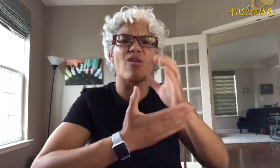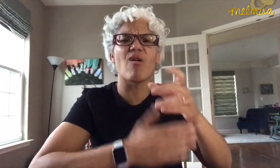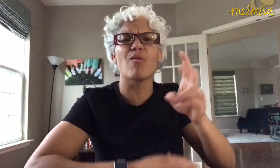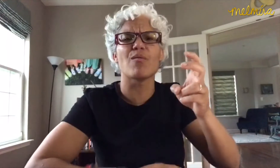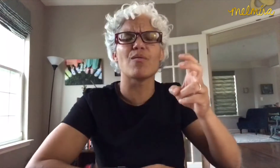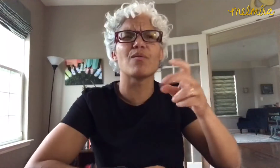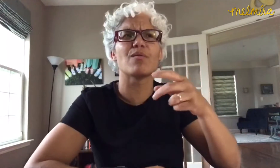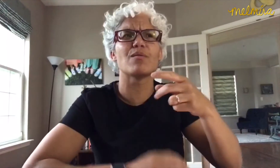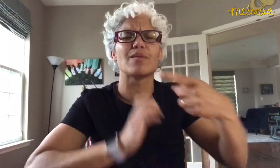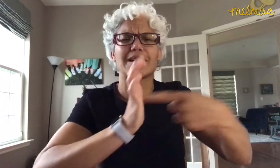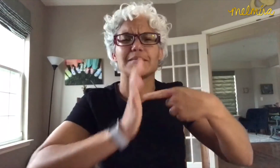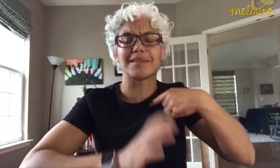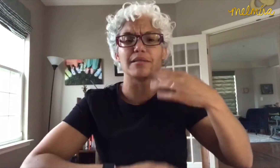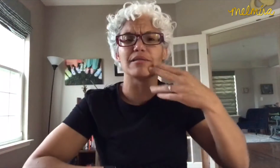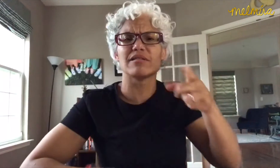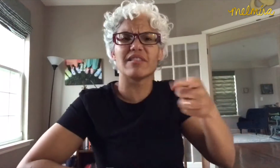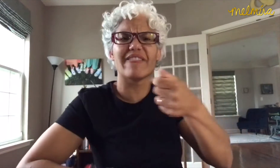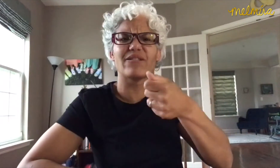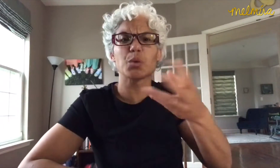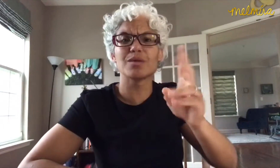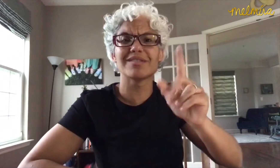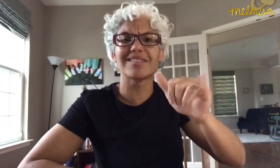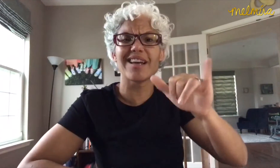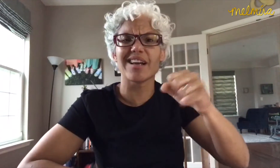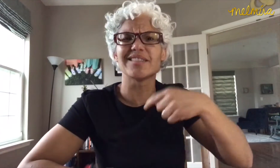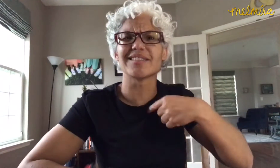That was taken after a few days of walking around with